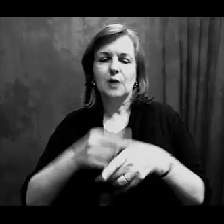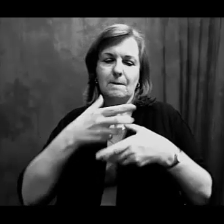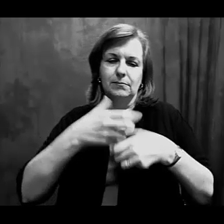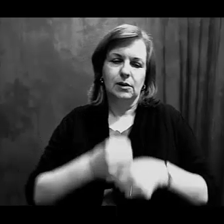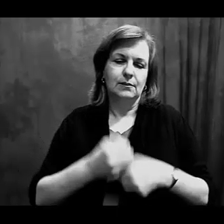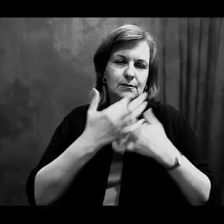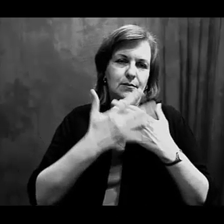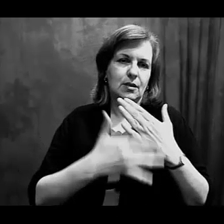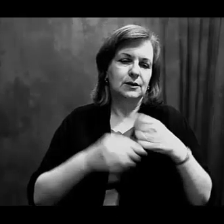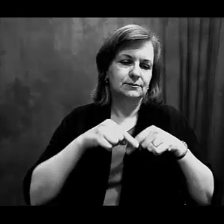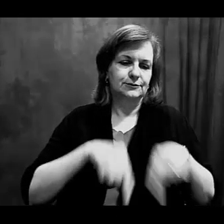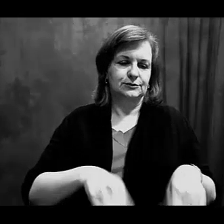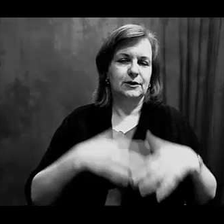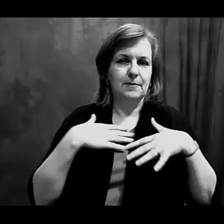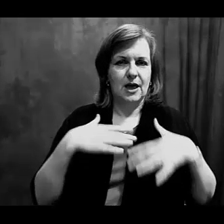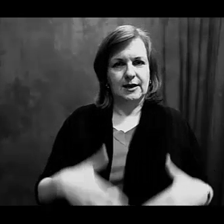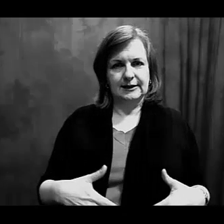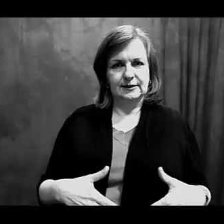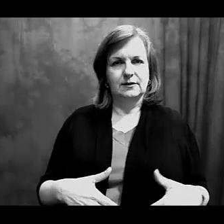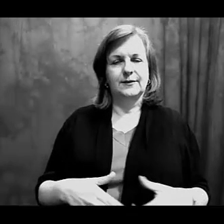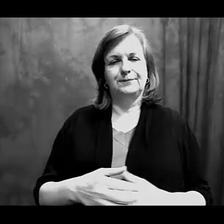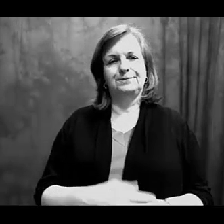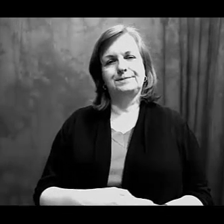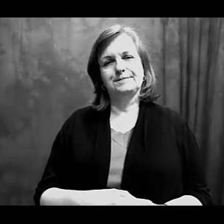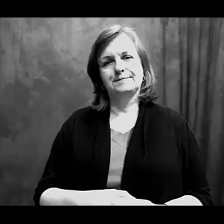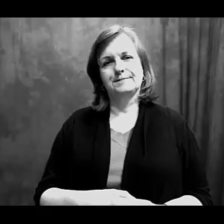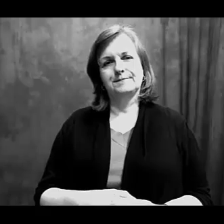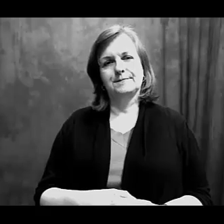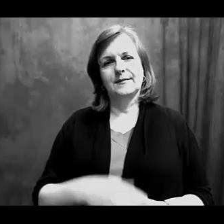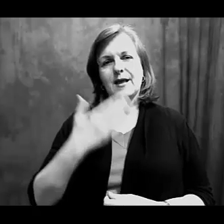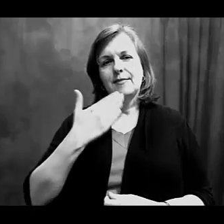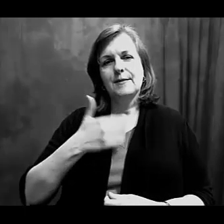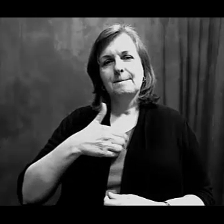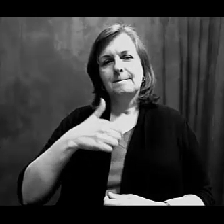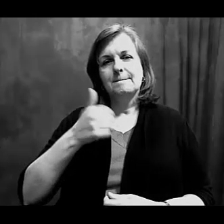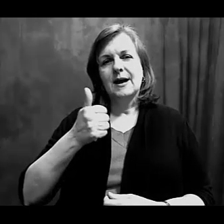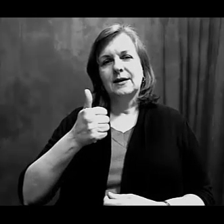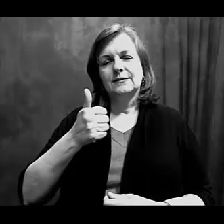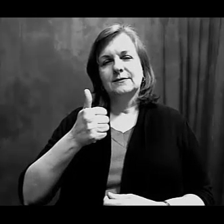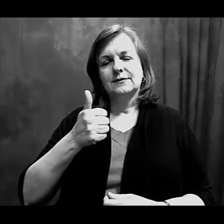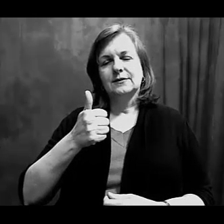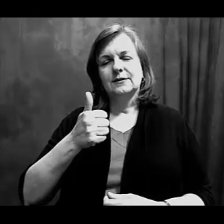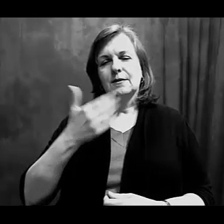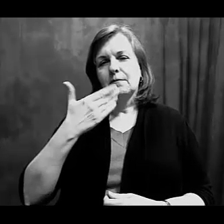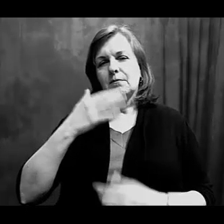the best oxygen rich blood is actually in this case